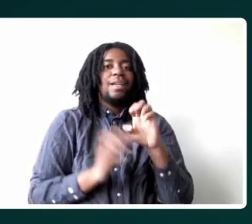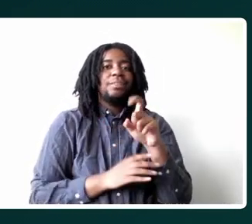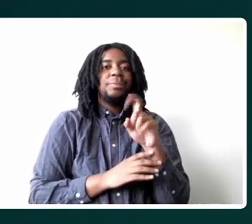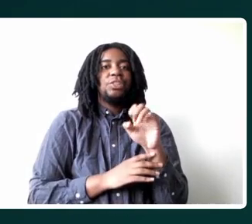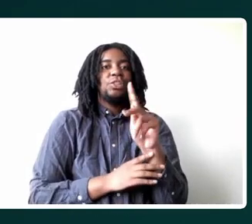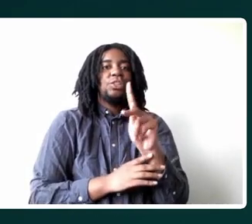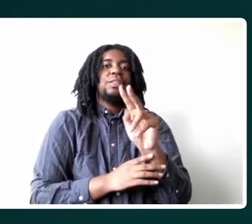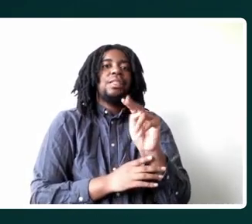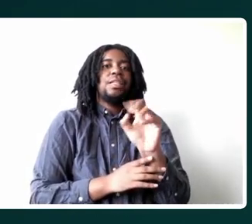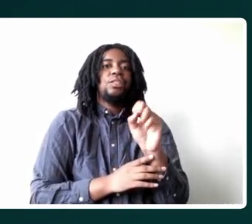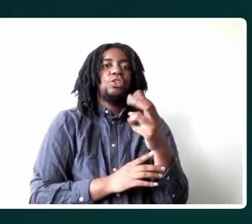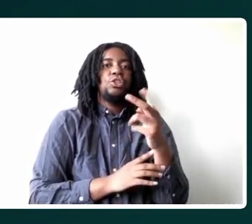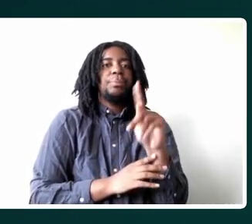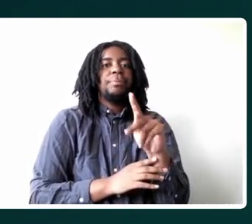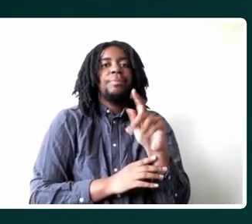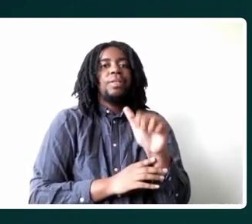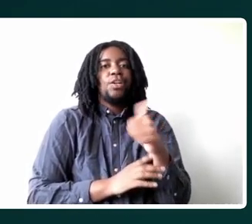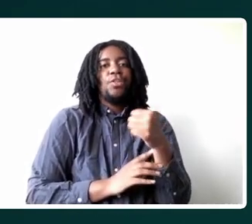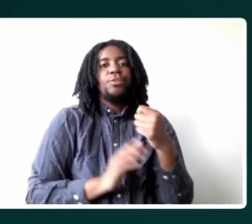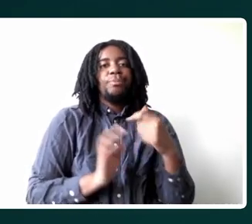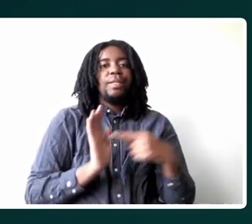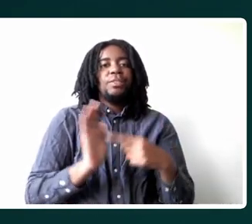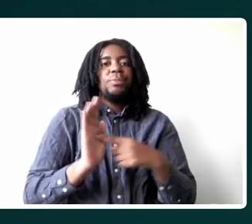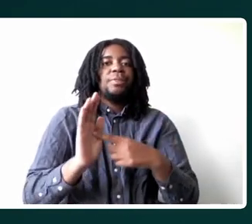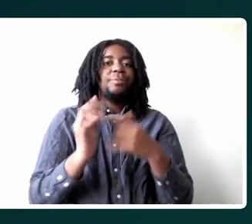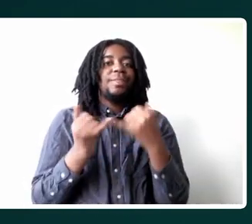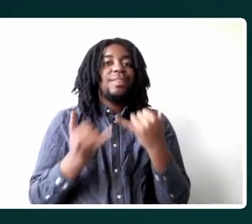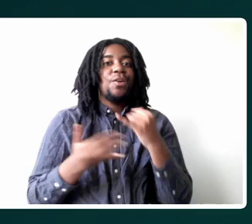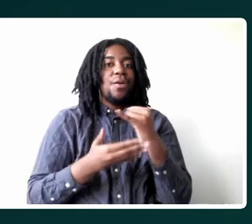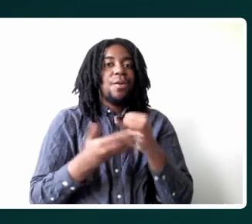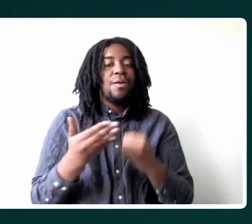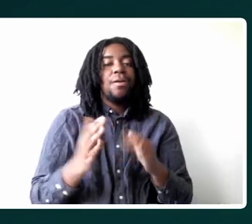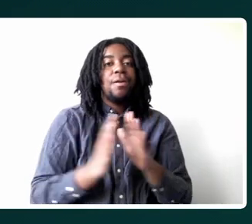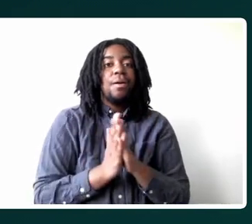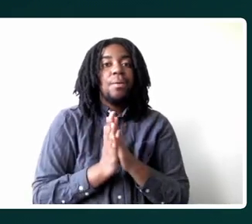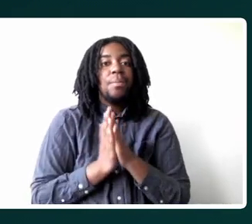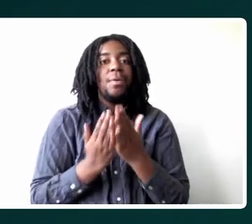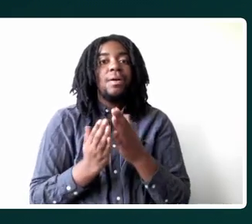of contemporary artwork and books by the bilingual publishing company the Libros.